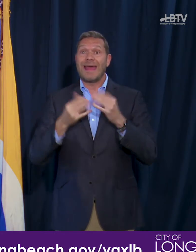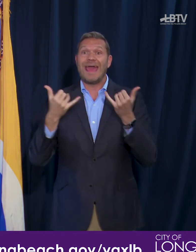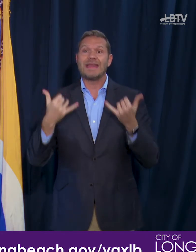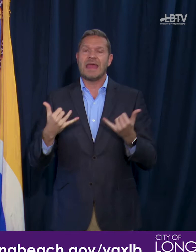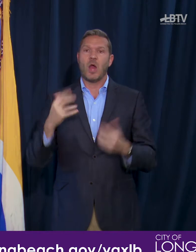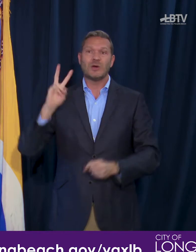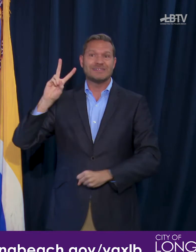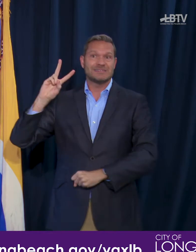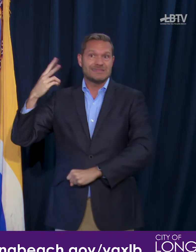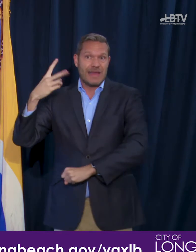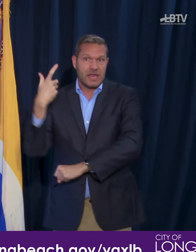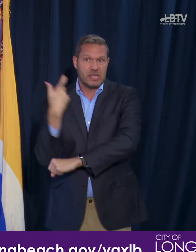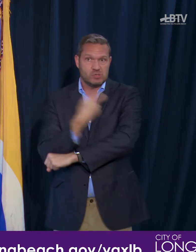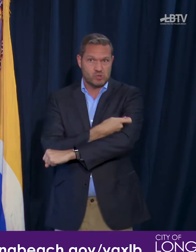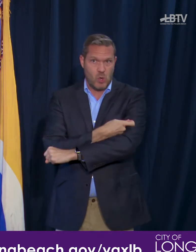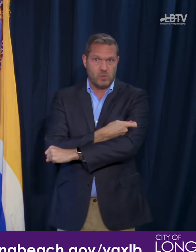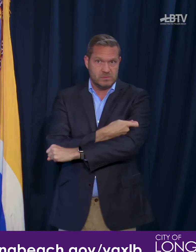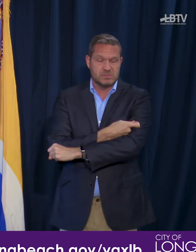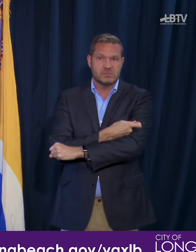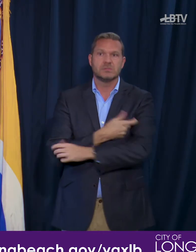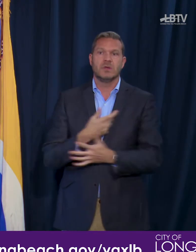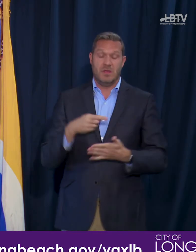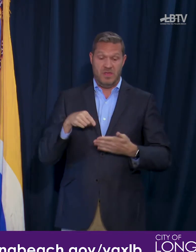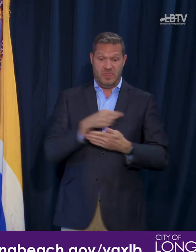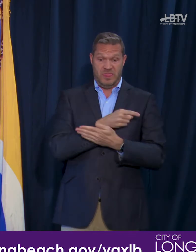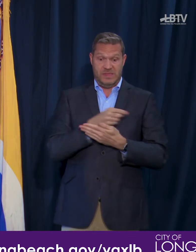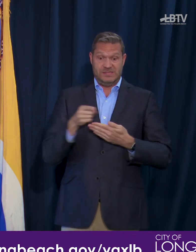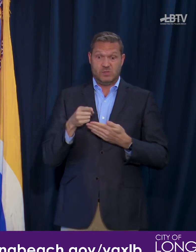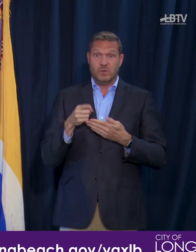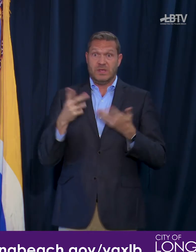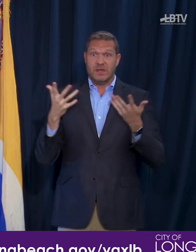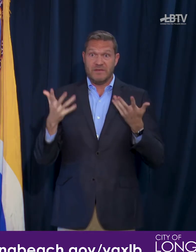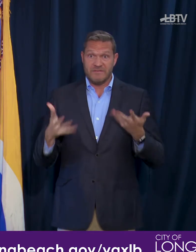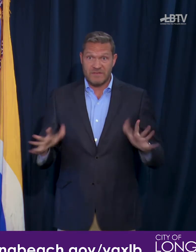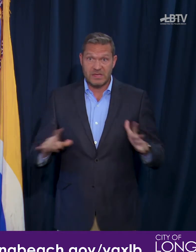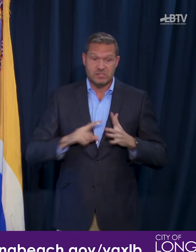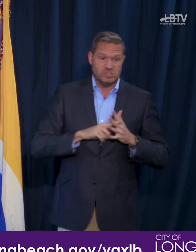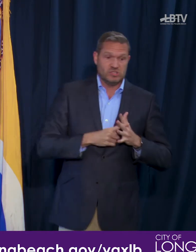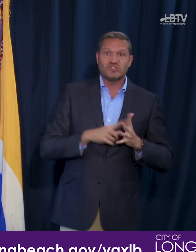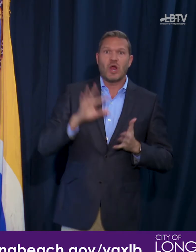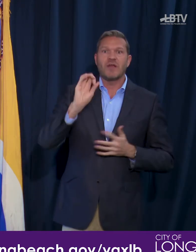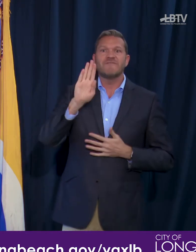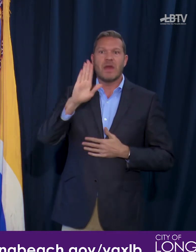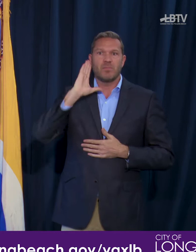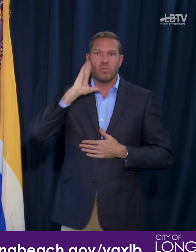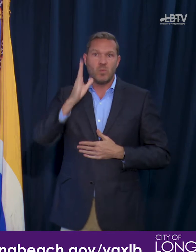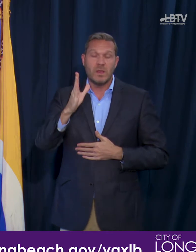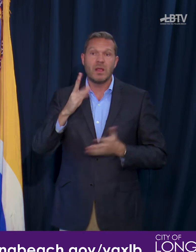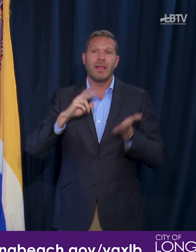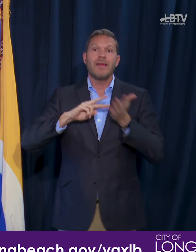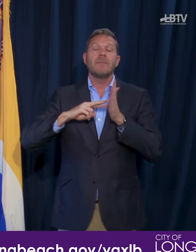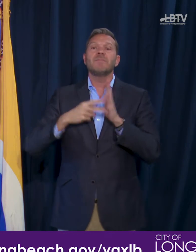Once we get through this week, in February, our priority has got to go back and shift